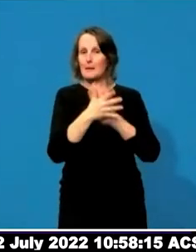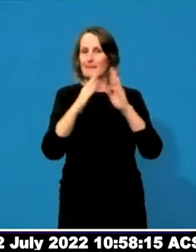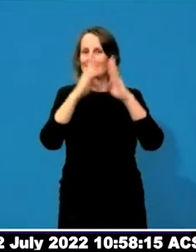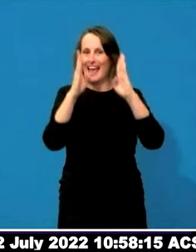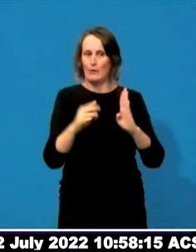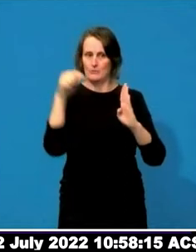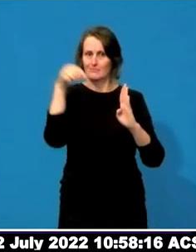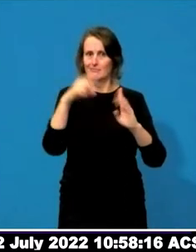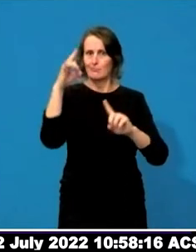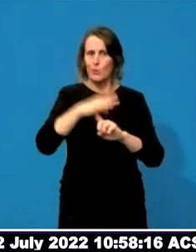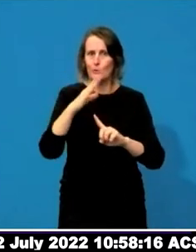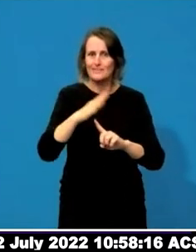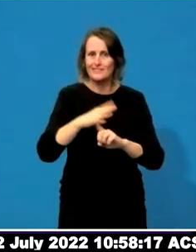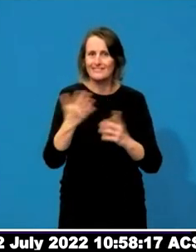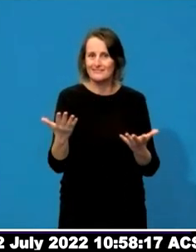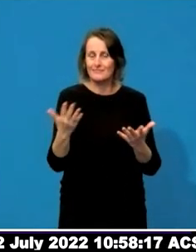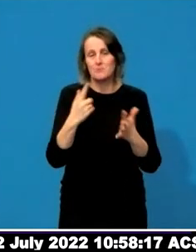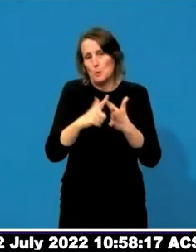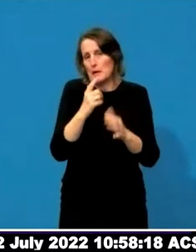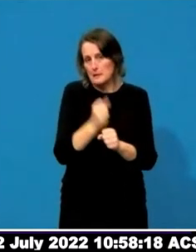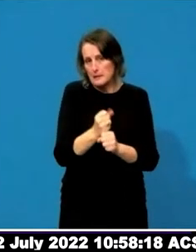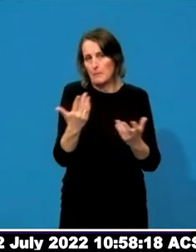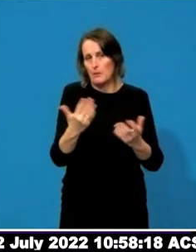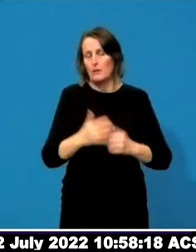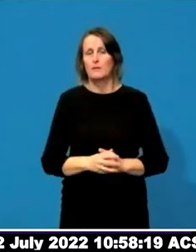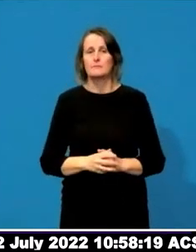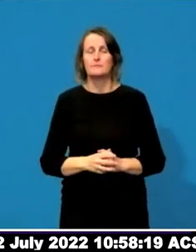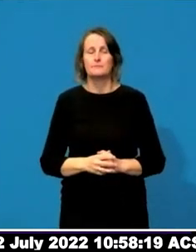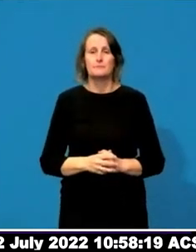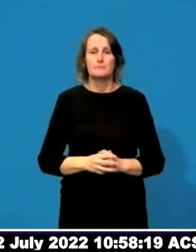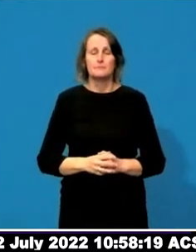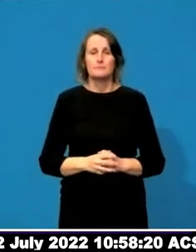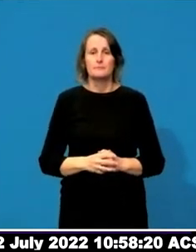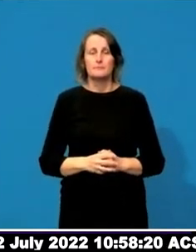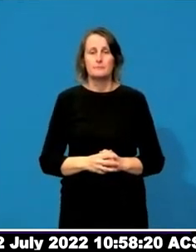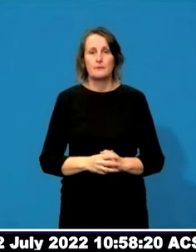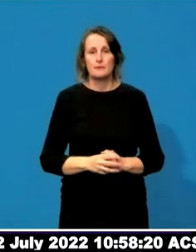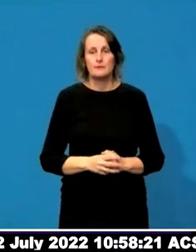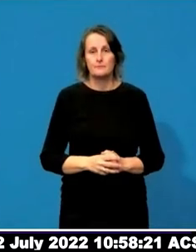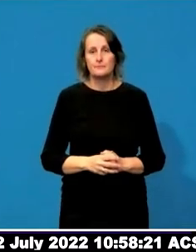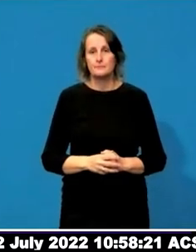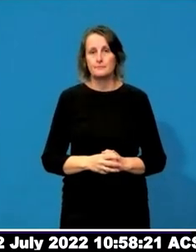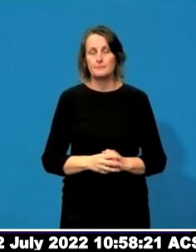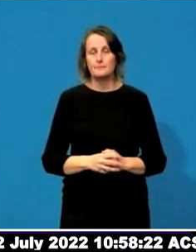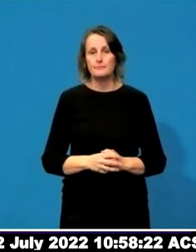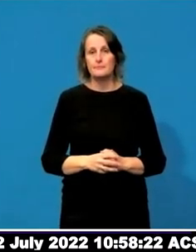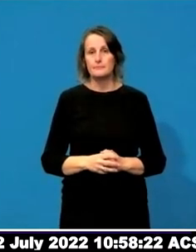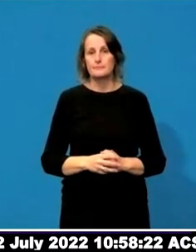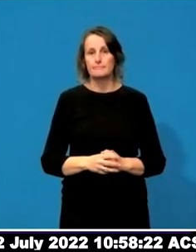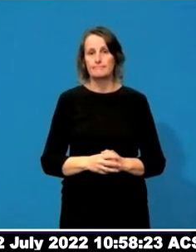So, for example, if - you know, even access to therapy solutions,